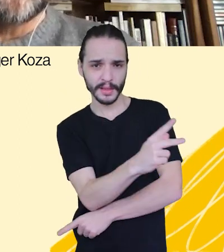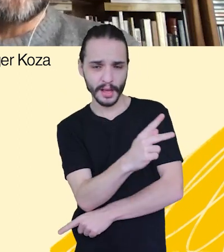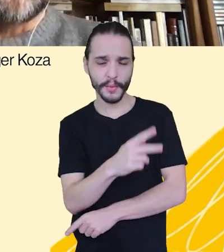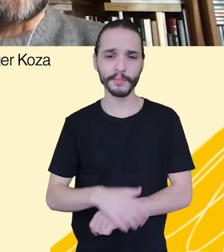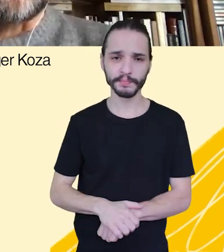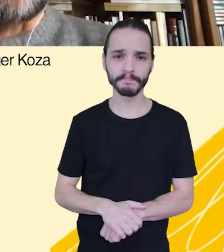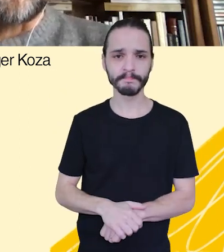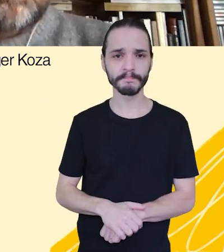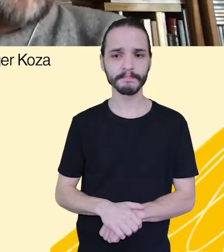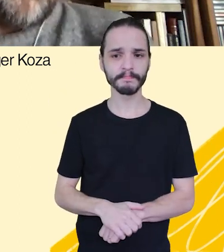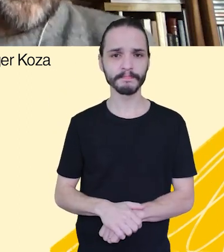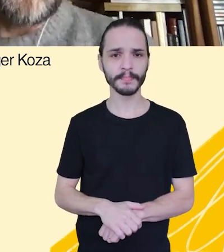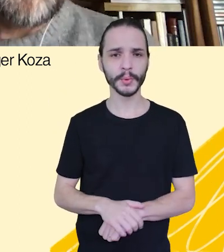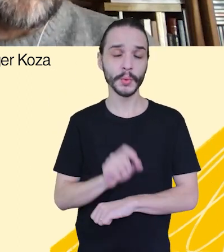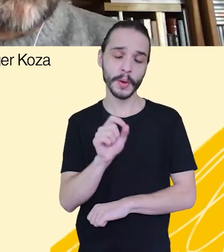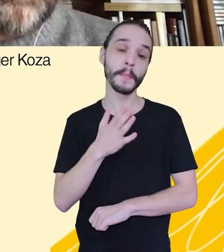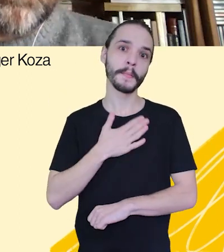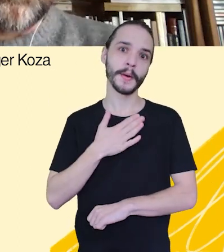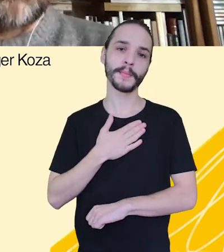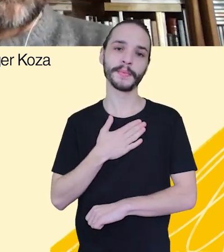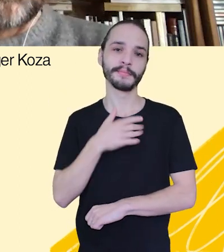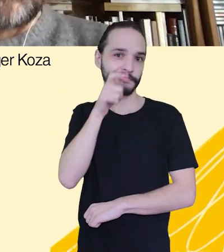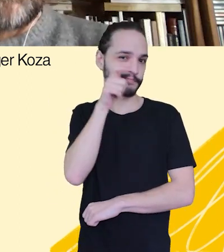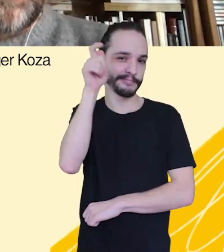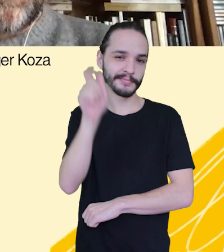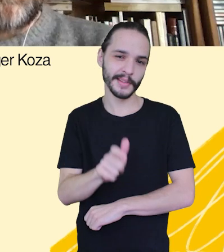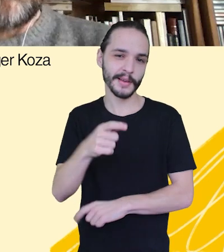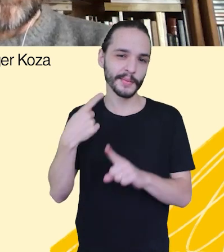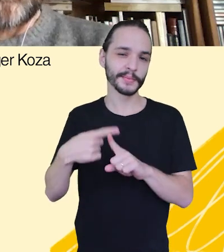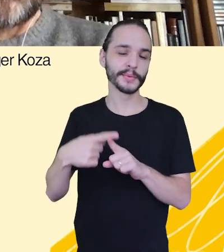Which for me would be very interesting, because I can imagine